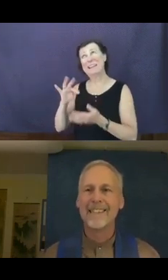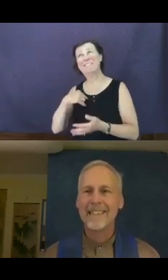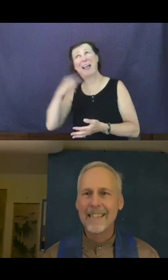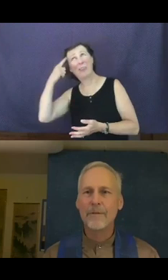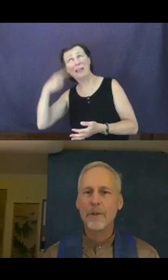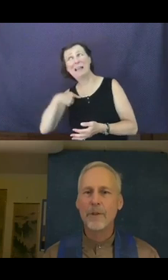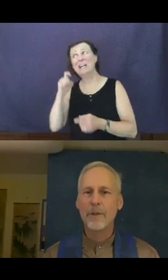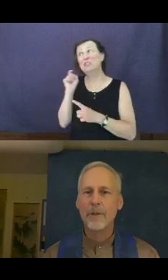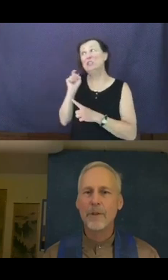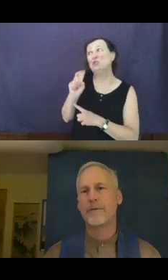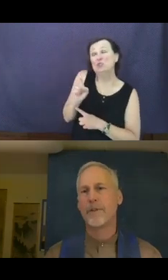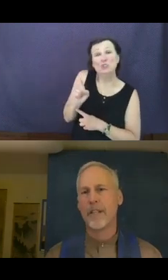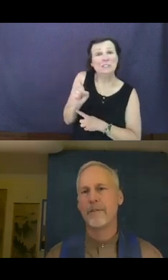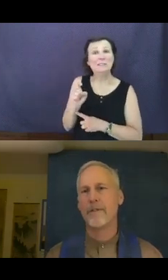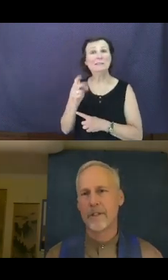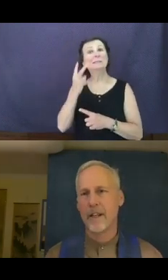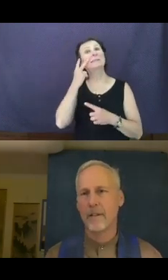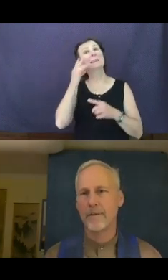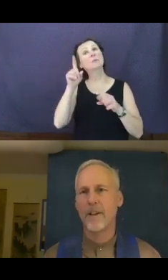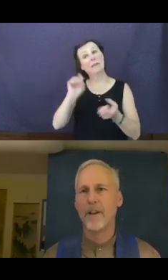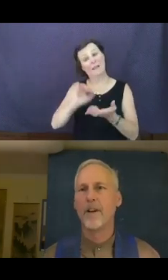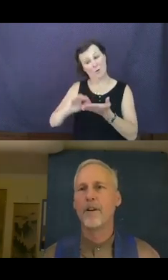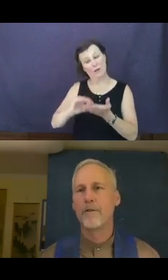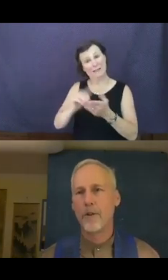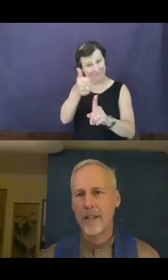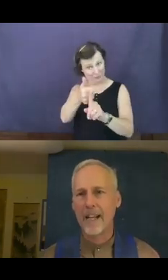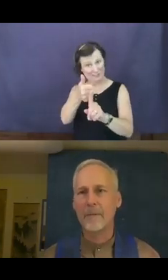see if you can at least forgive yourself for not